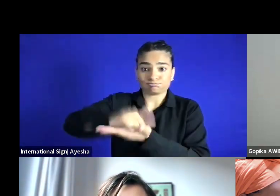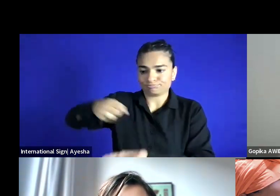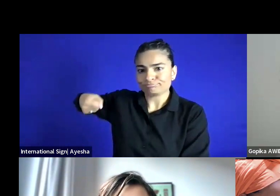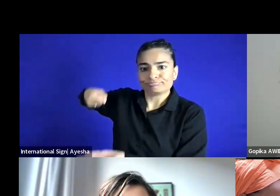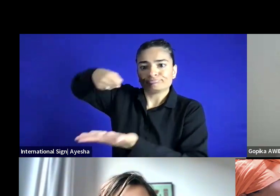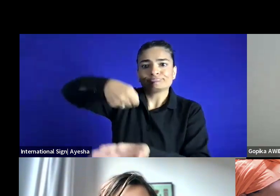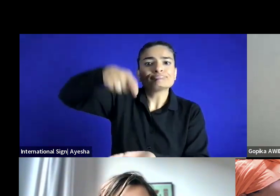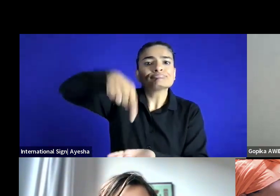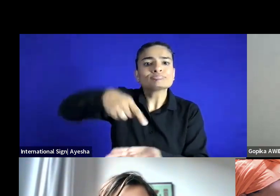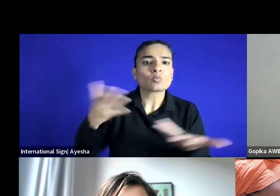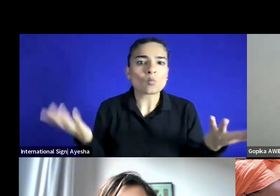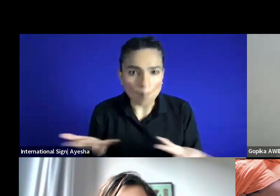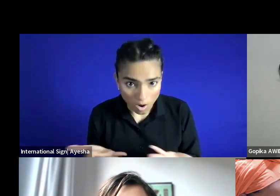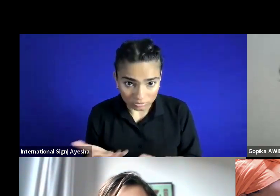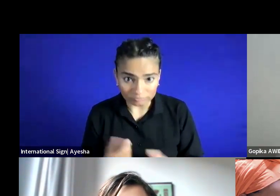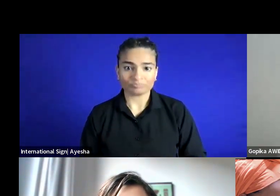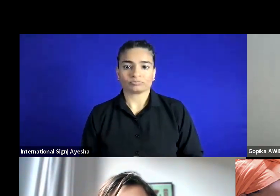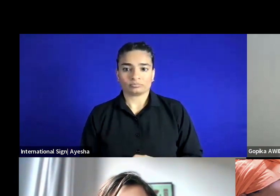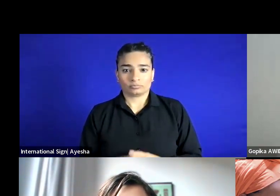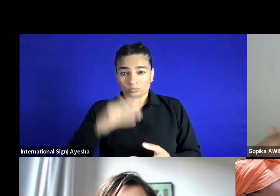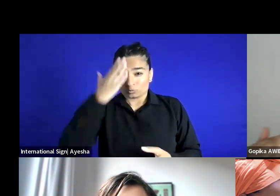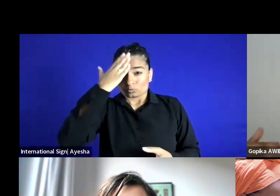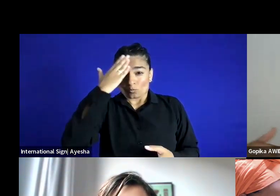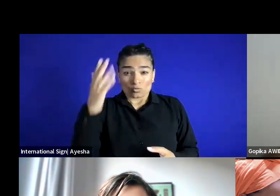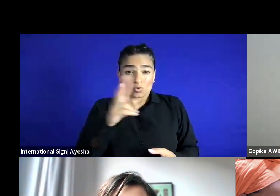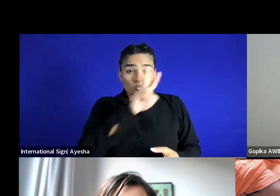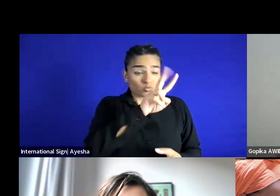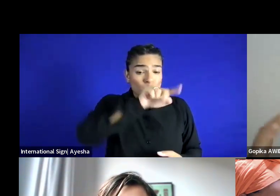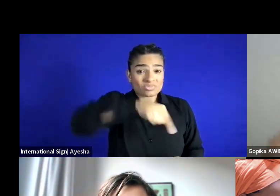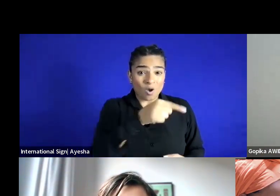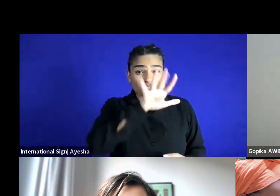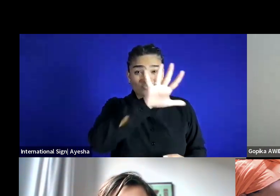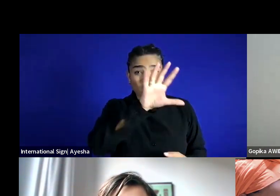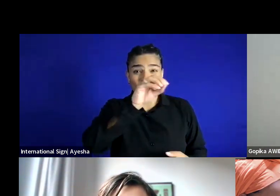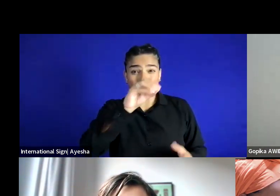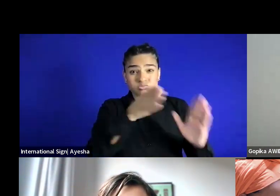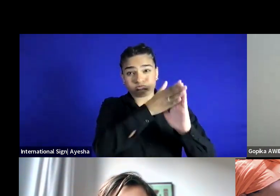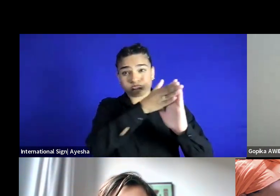to 3500 meant we now have, different levels in the forum.